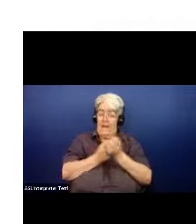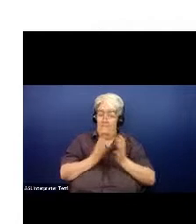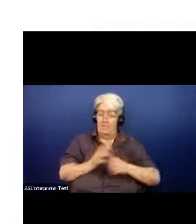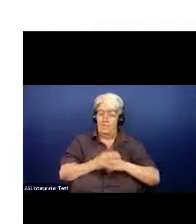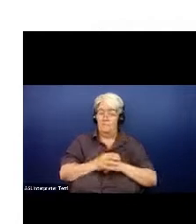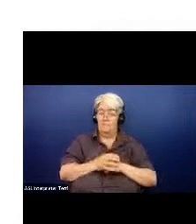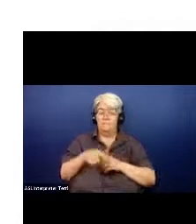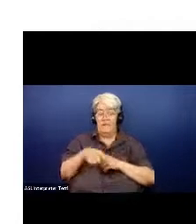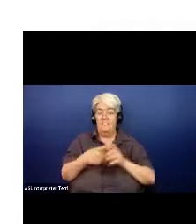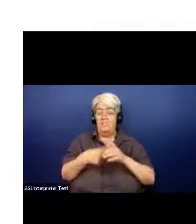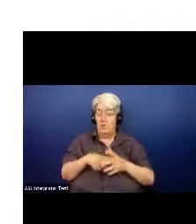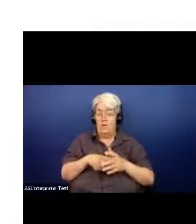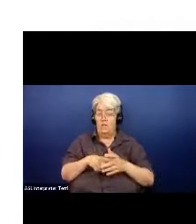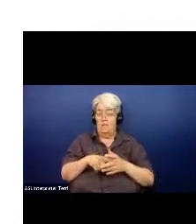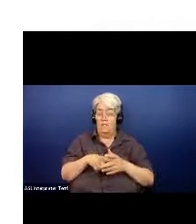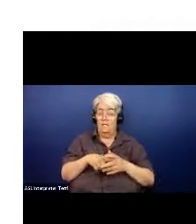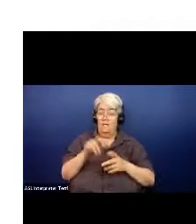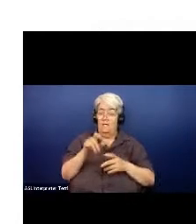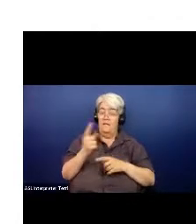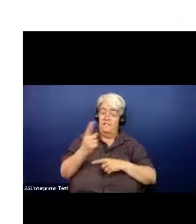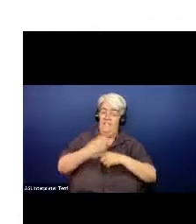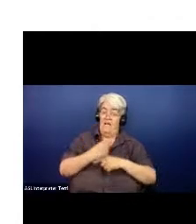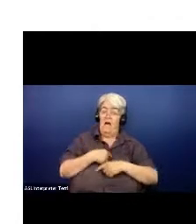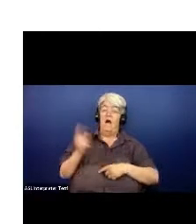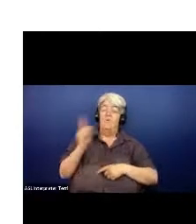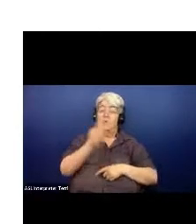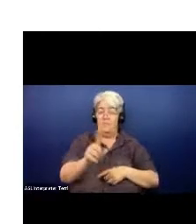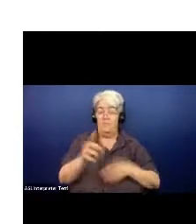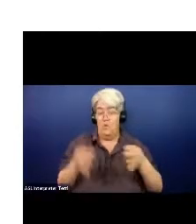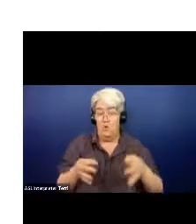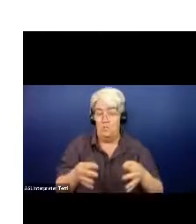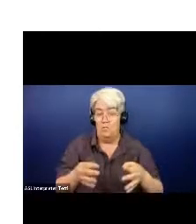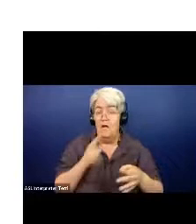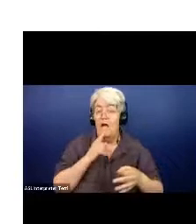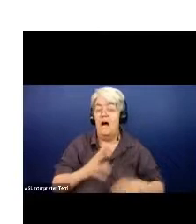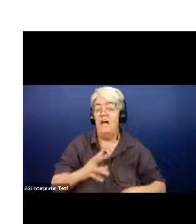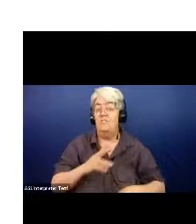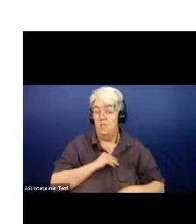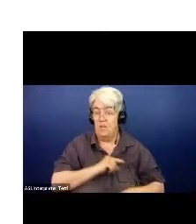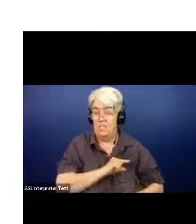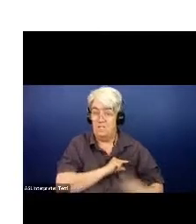the day I took the plea in court so that I could discuss my case as a legislature. I